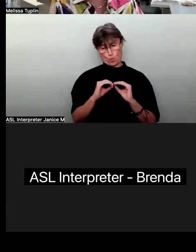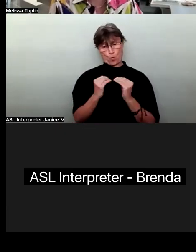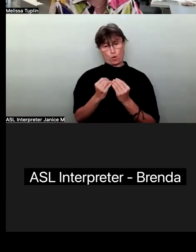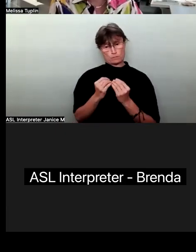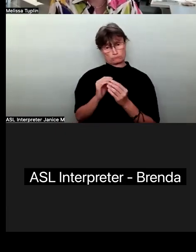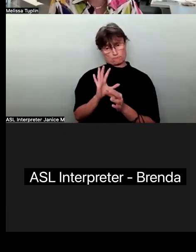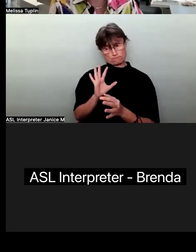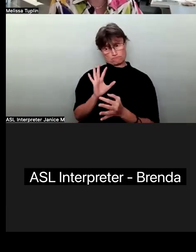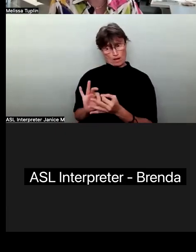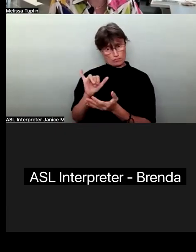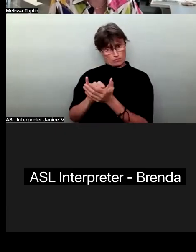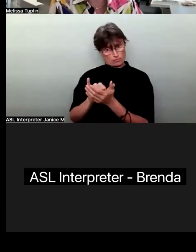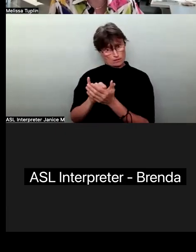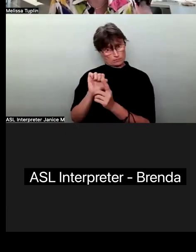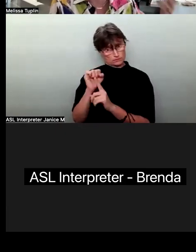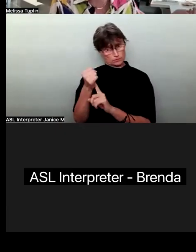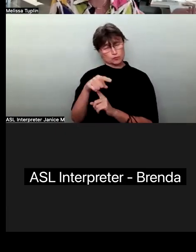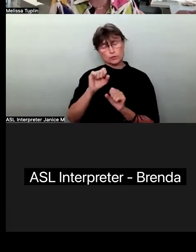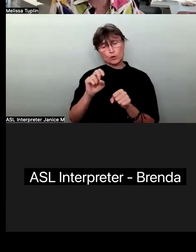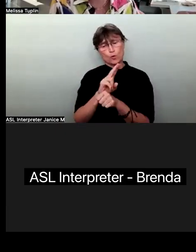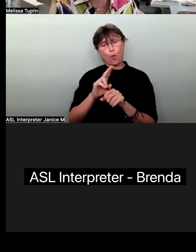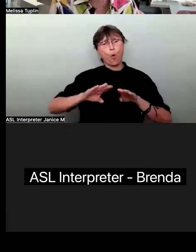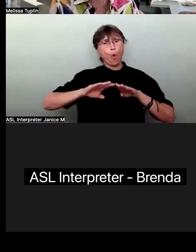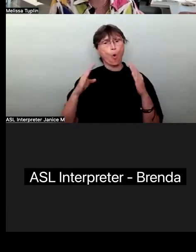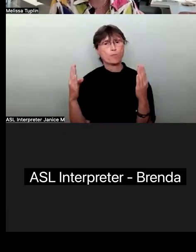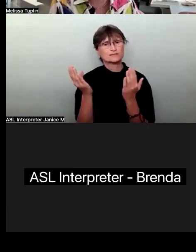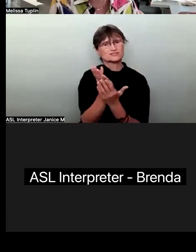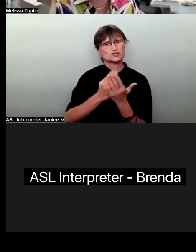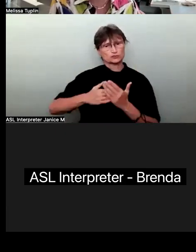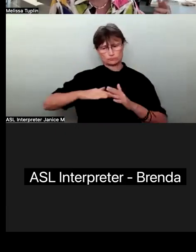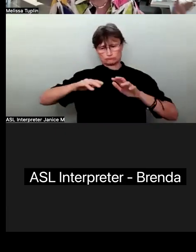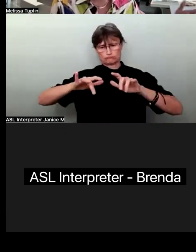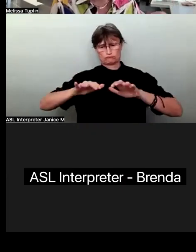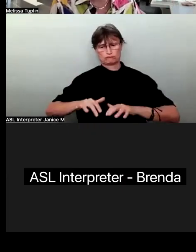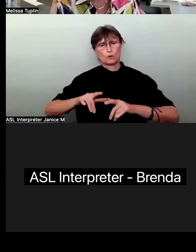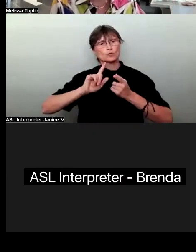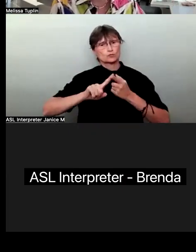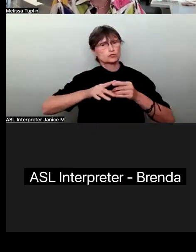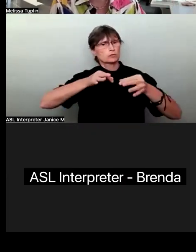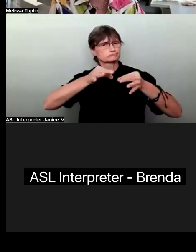you may use the Open Space section to highlight that for assessors, but we will be using the